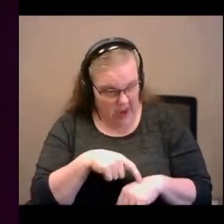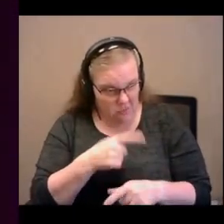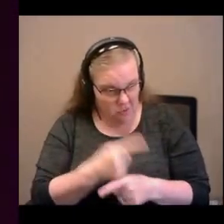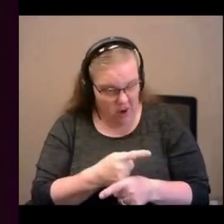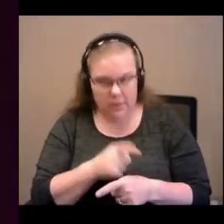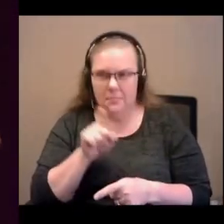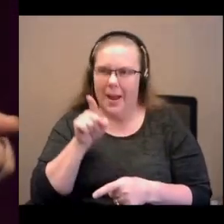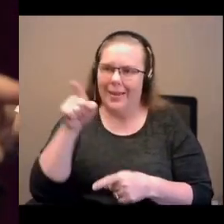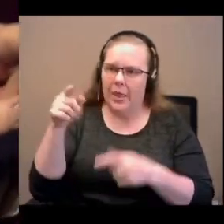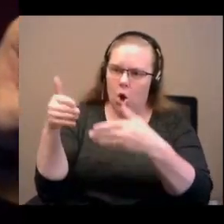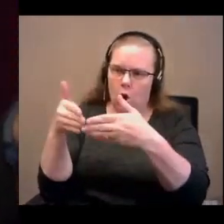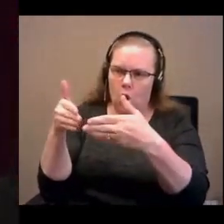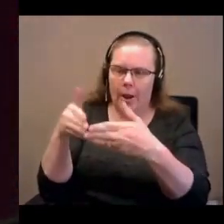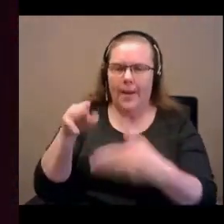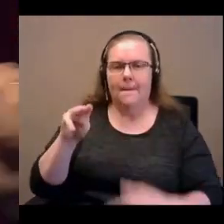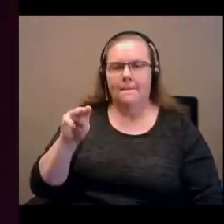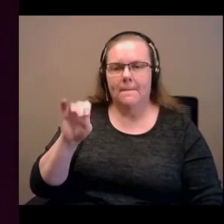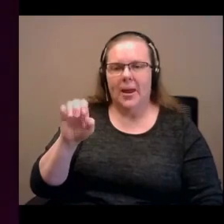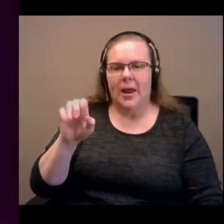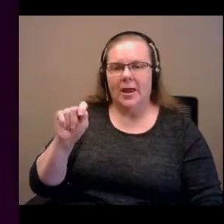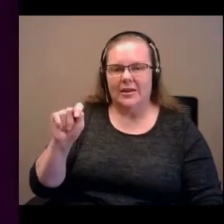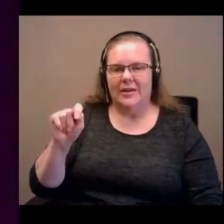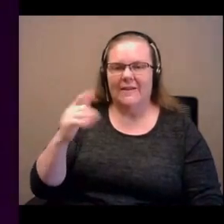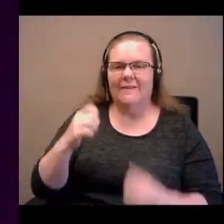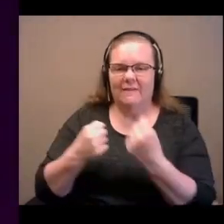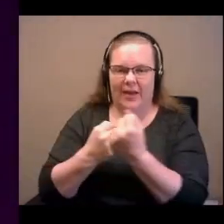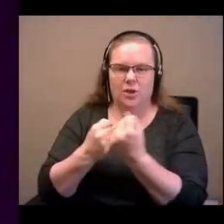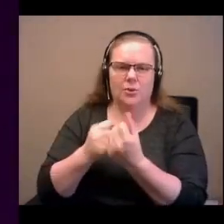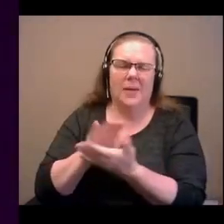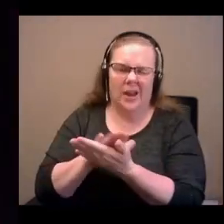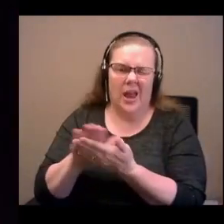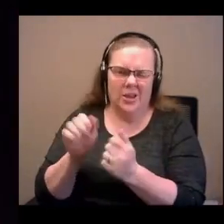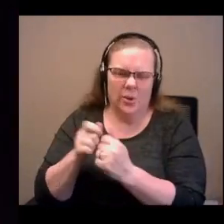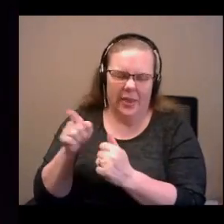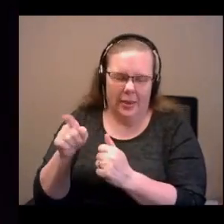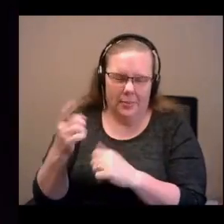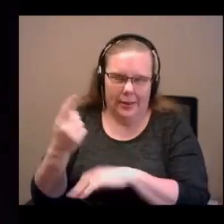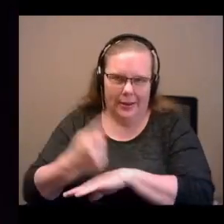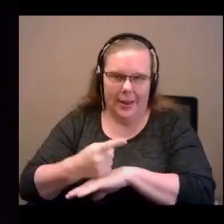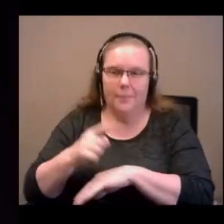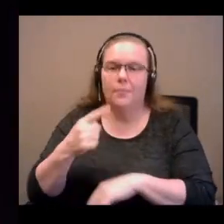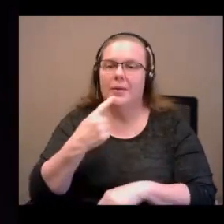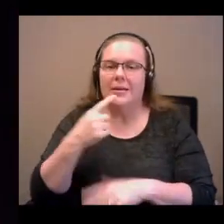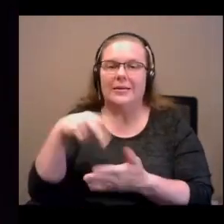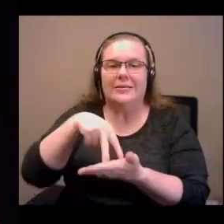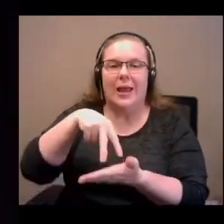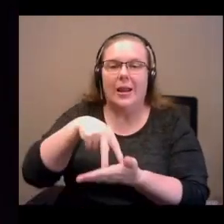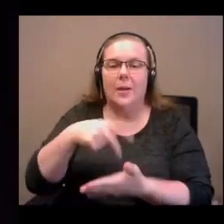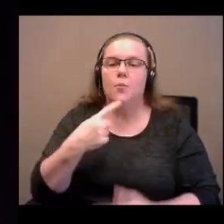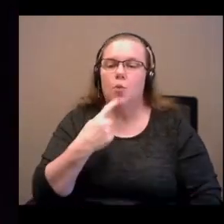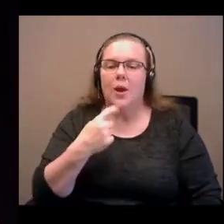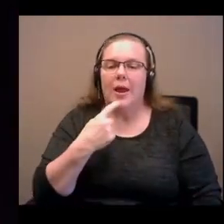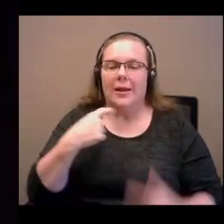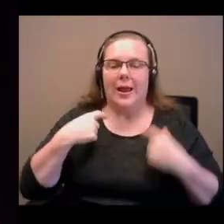and he’s a Mets fan, so be nice to him today. Stand up, red or Com vets, or whatever you all